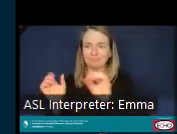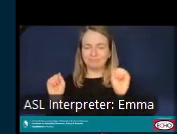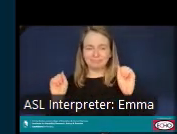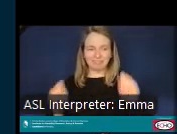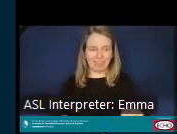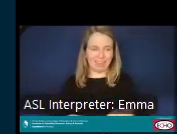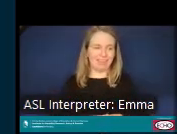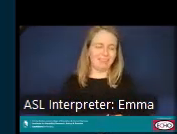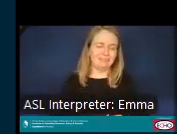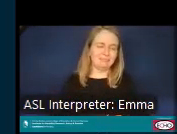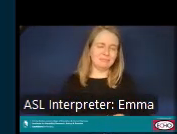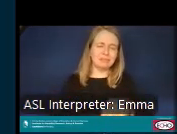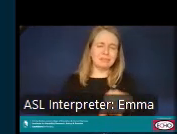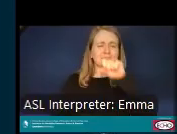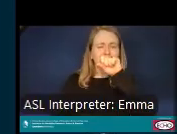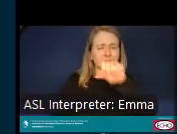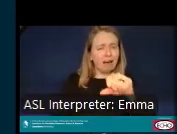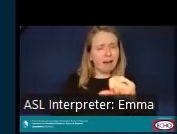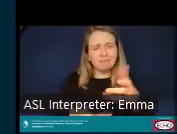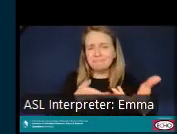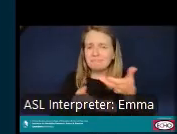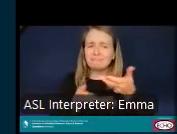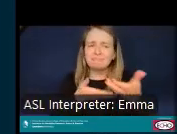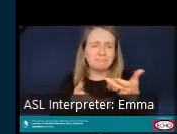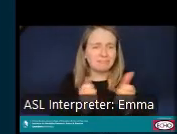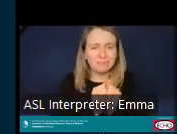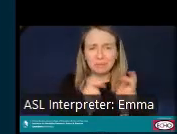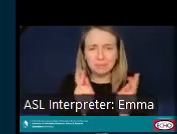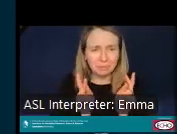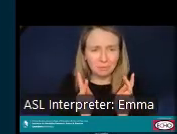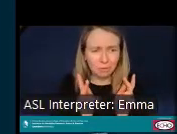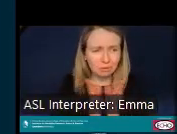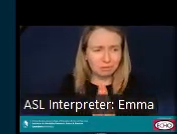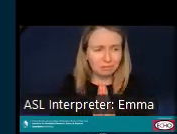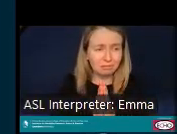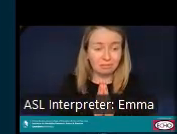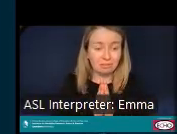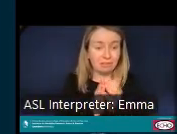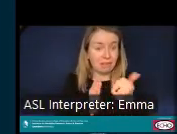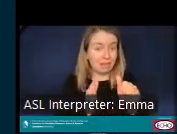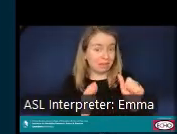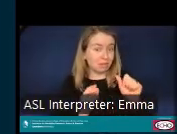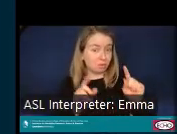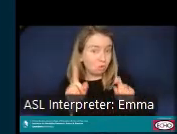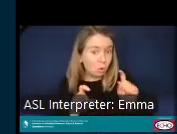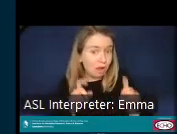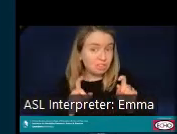We love interactions, so if you have any questions or concerns